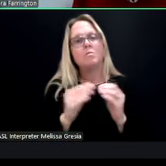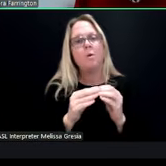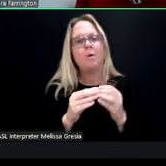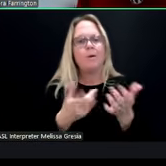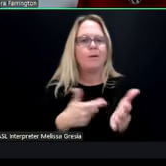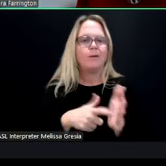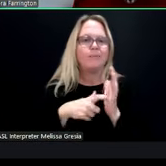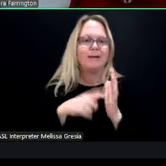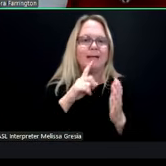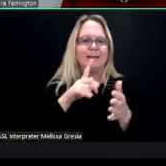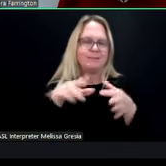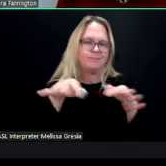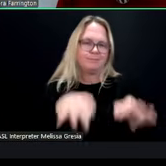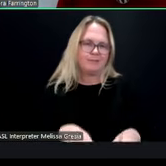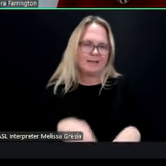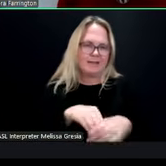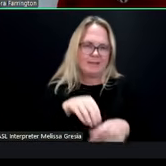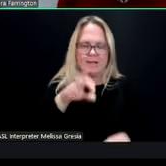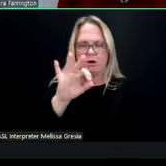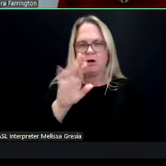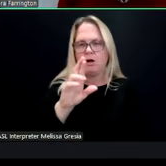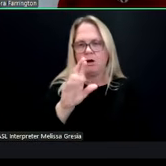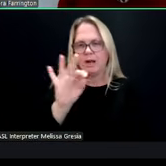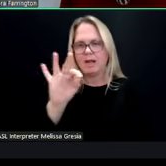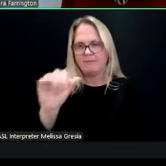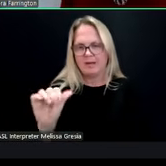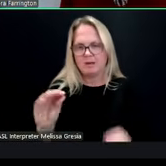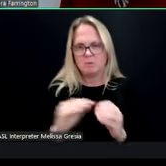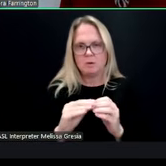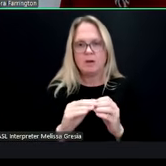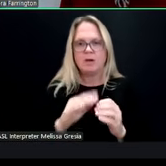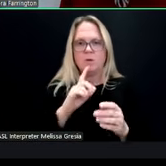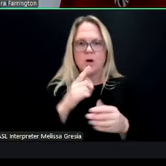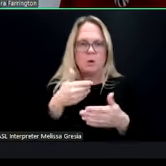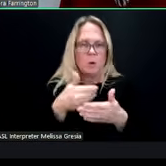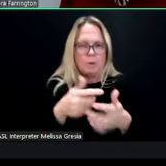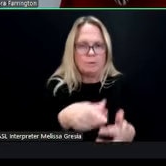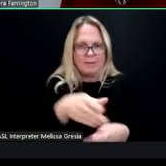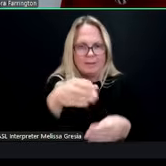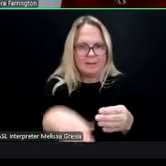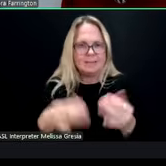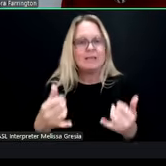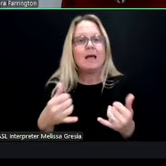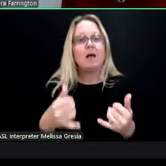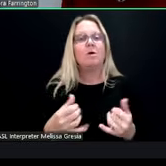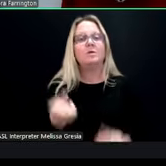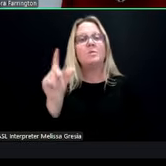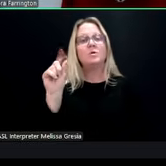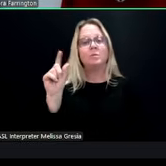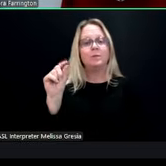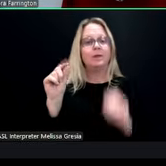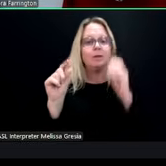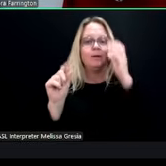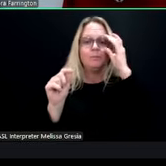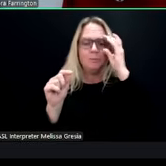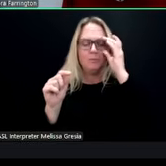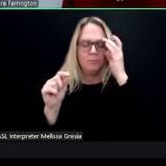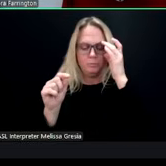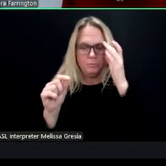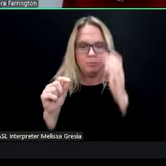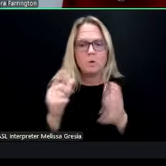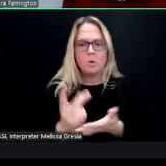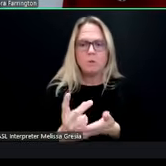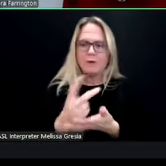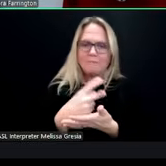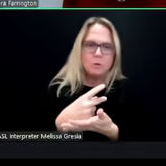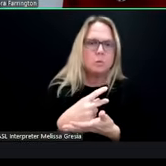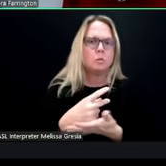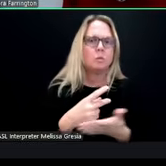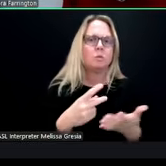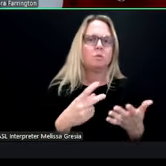defined in the RFA. And we're getting close to the end here. Um slide 20 reviews um a more complete